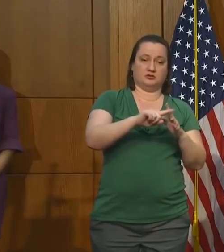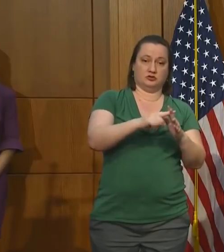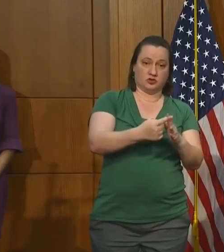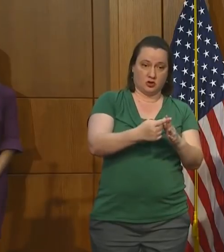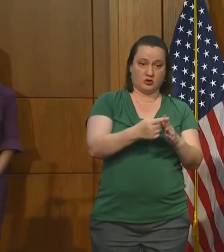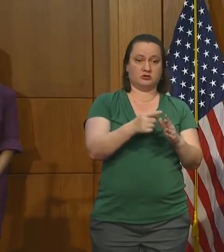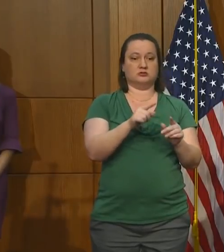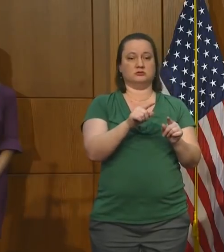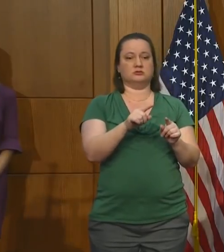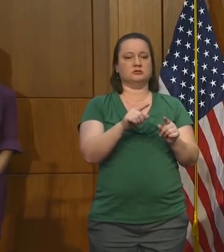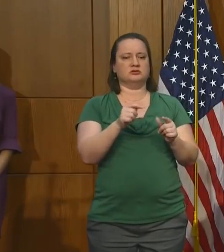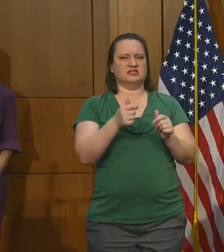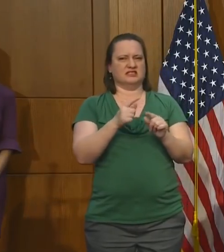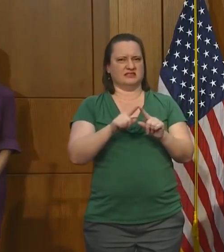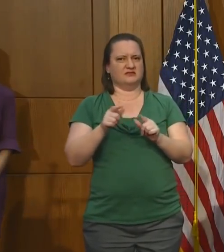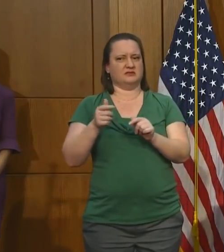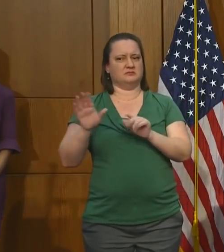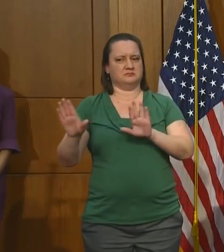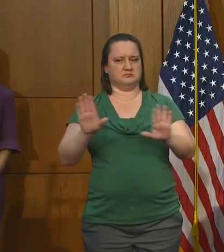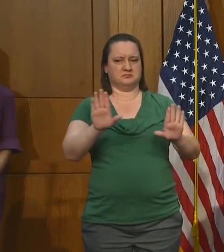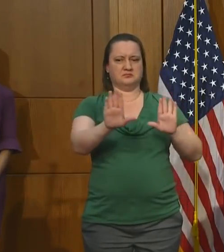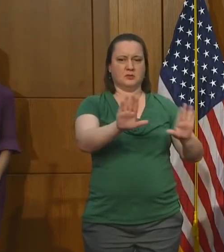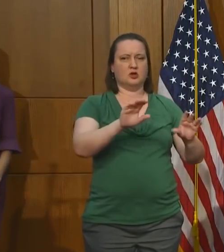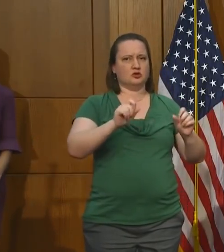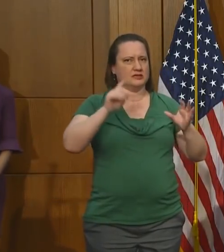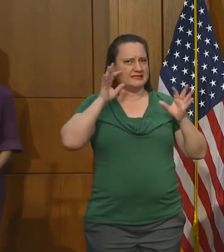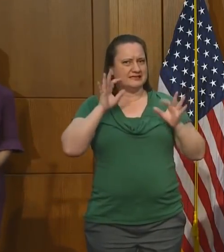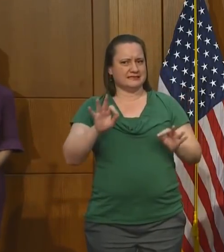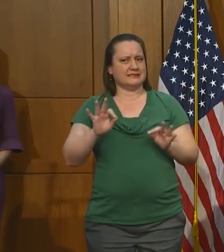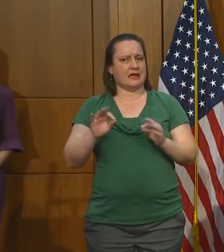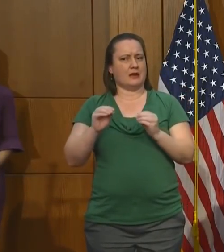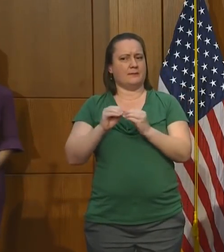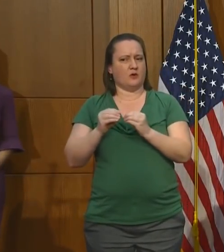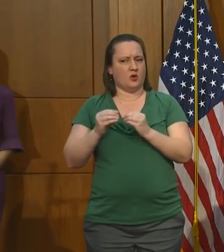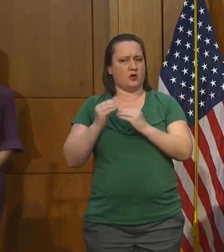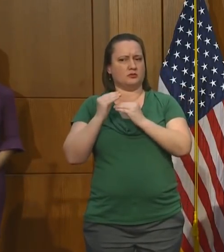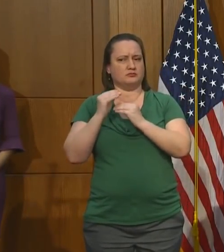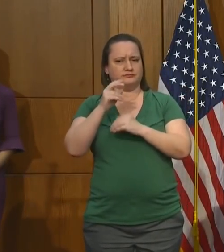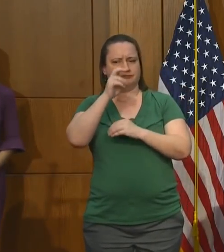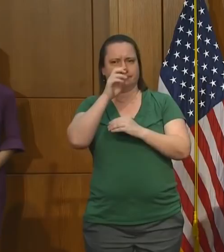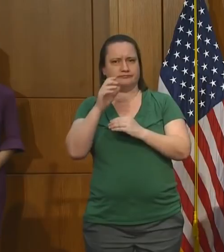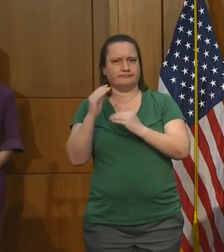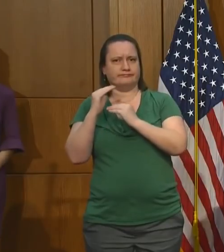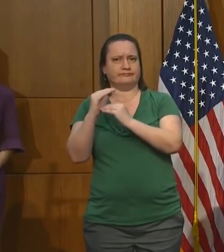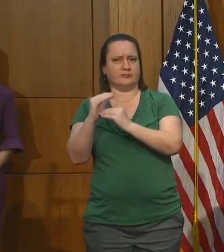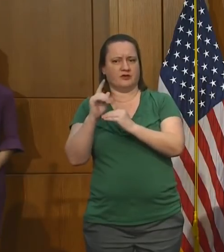ALSO HAS. MORE CASES IN OTHER PARTS OF THE STATE- AND AT WHAT POINT WILL WE FIND OUT WHICH